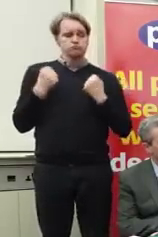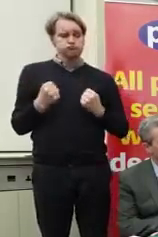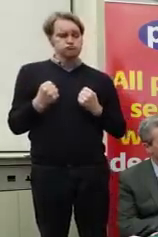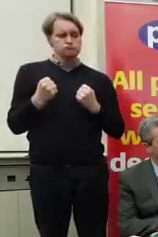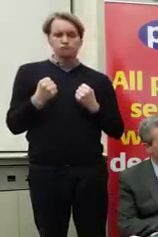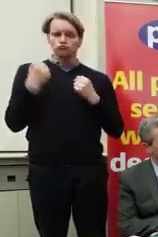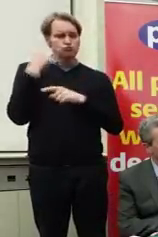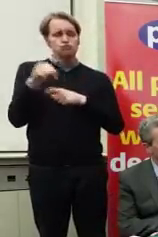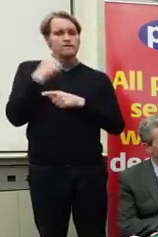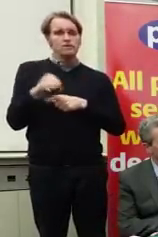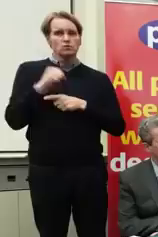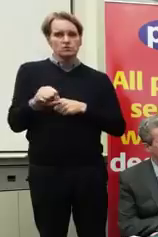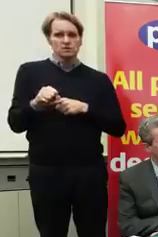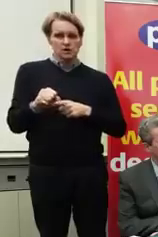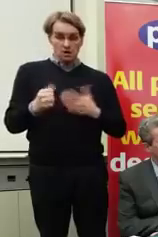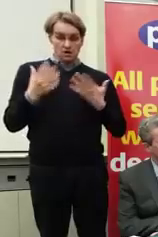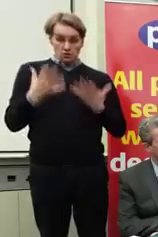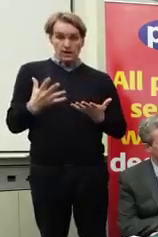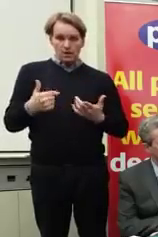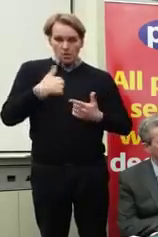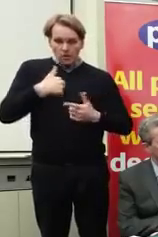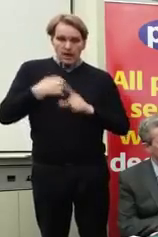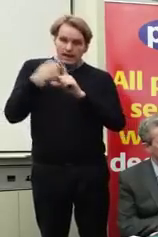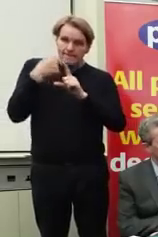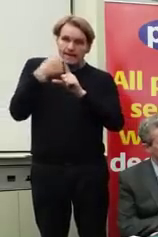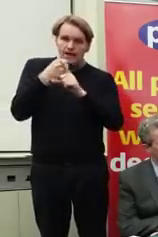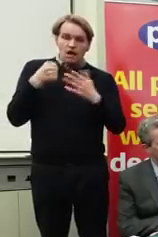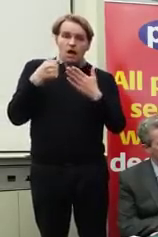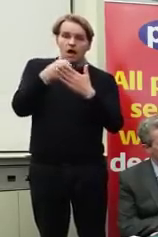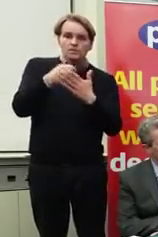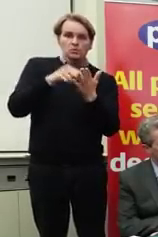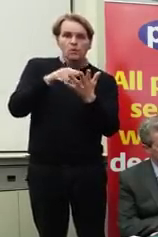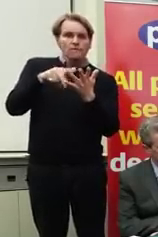run our campaign up until the November budget but the tragedy of all of this is